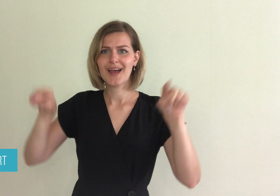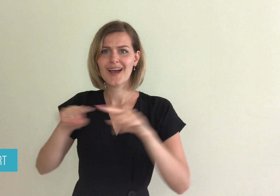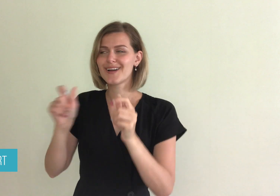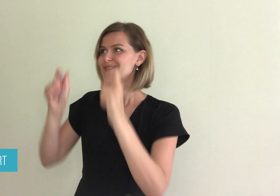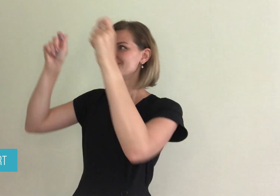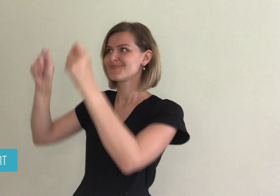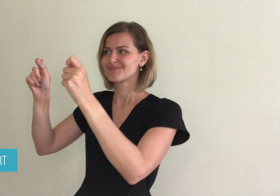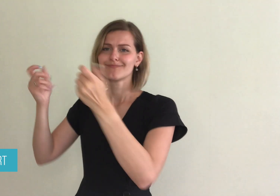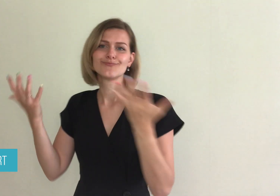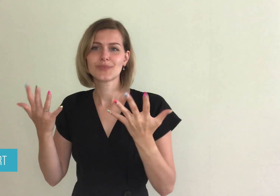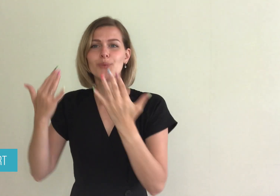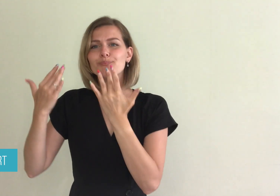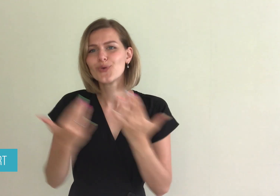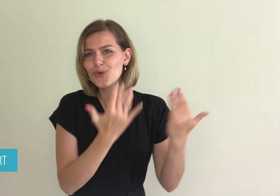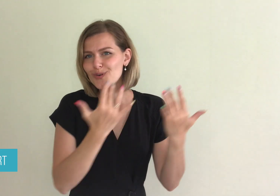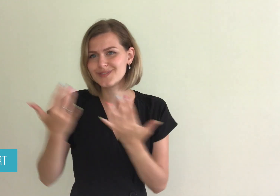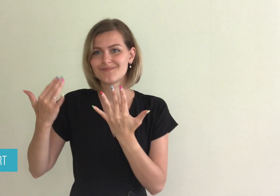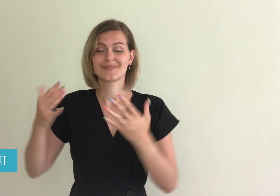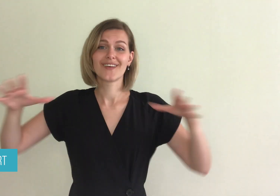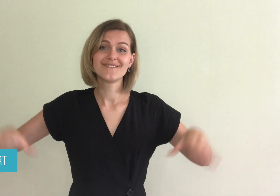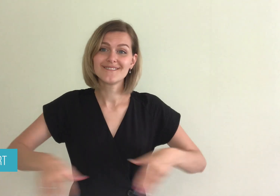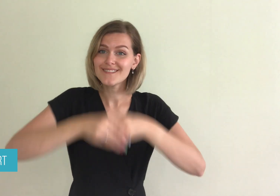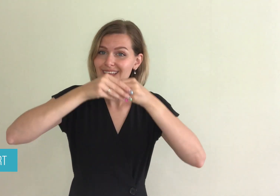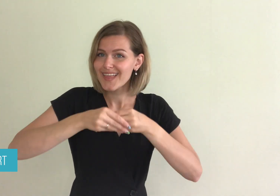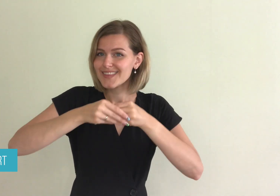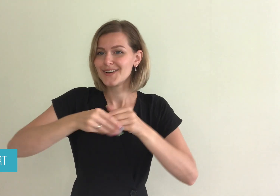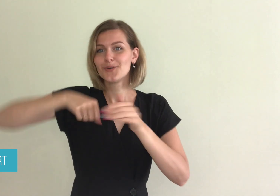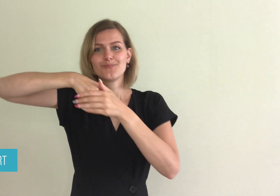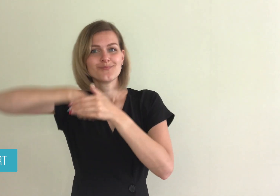of birthdays, weddings, or childbirth, but she noticed